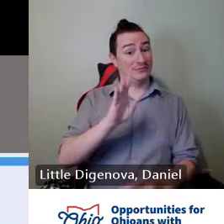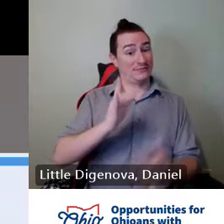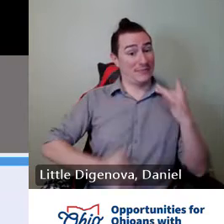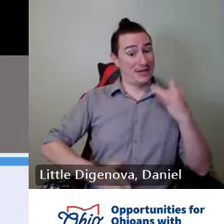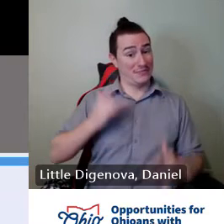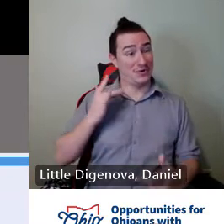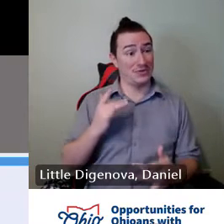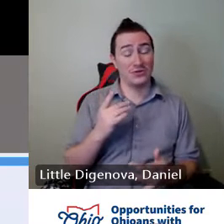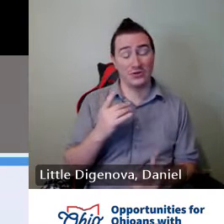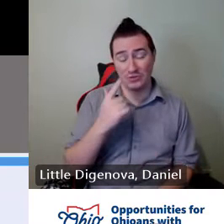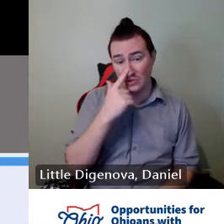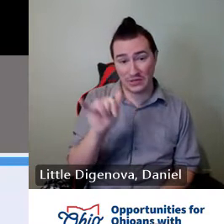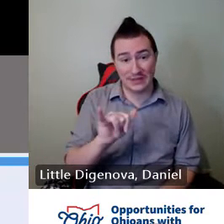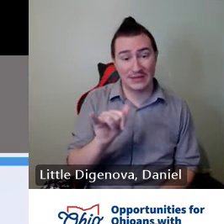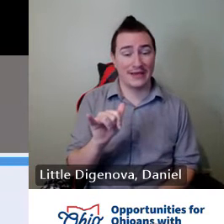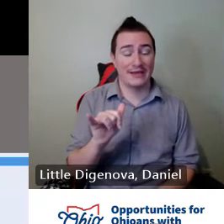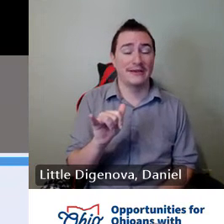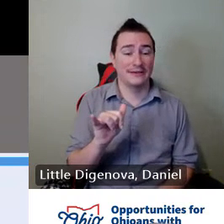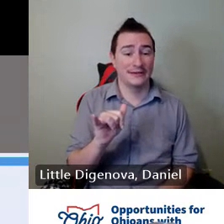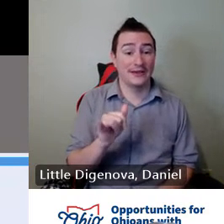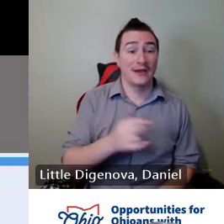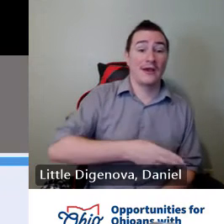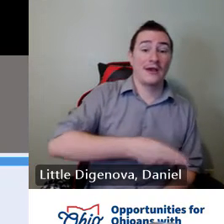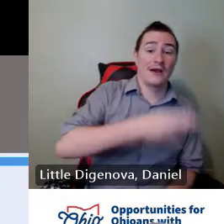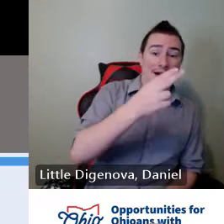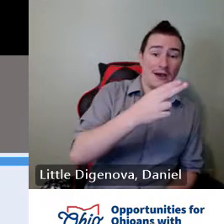between high and low moods, and may include periods of normal mood.